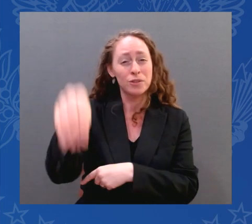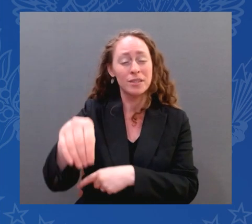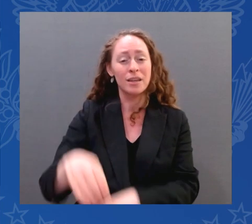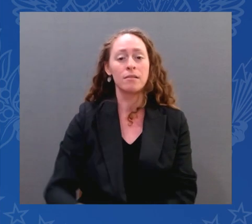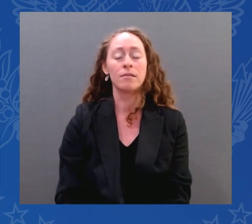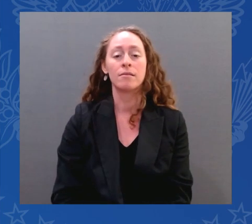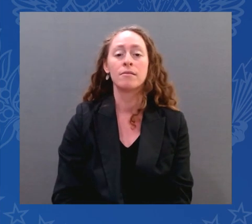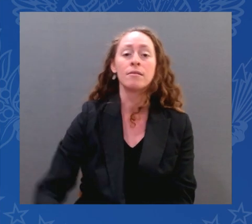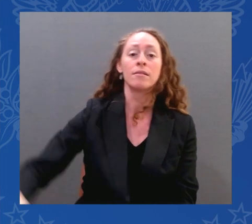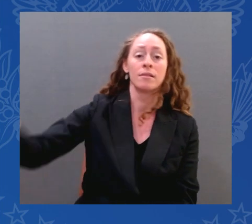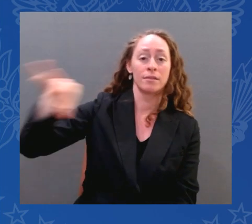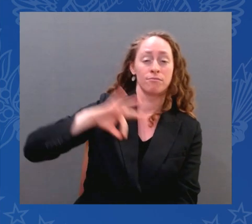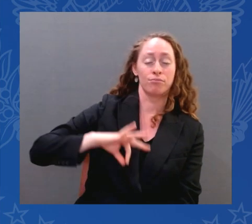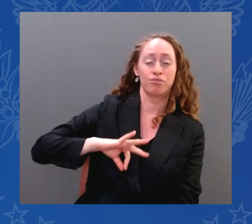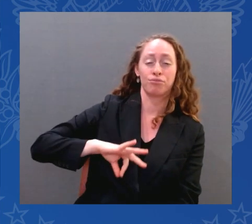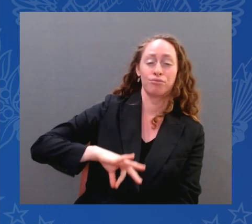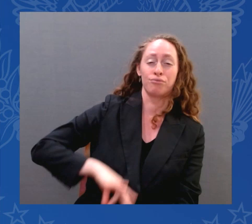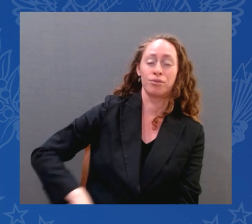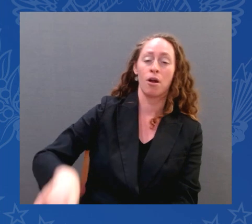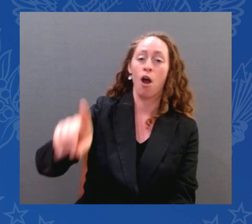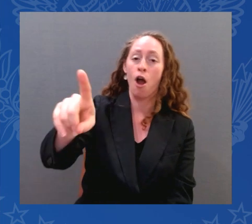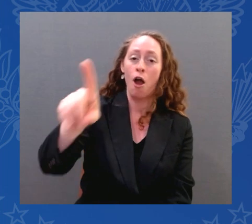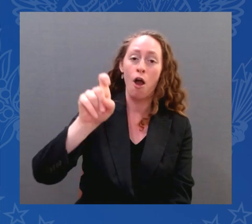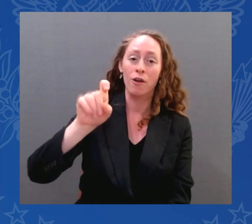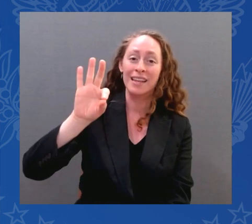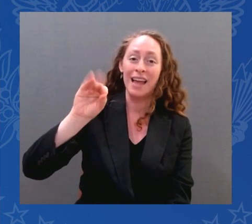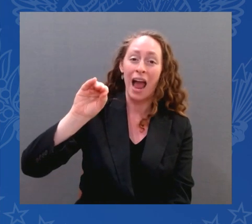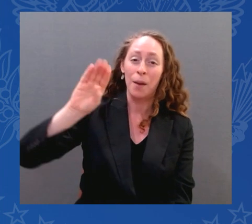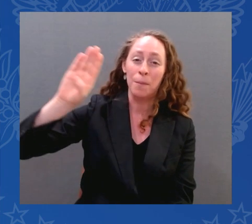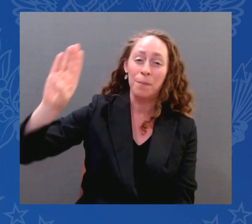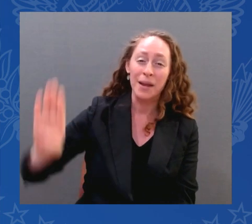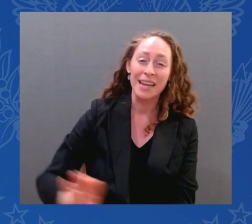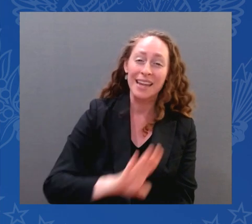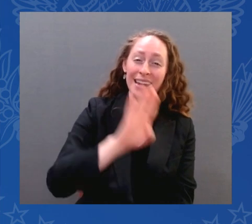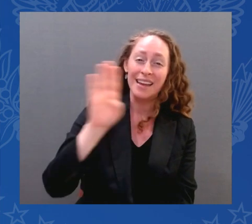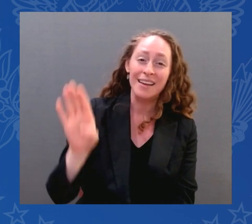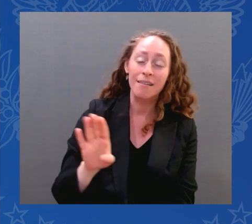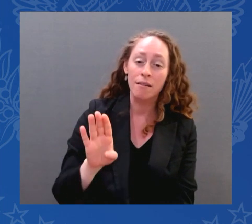seven times higher than the year before. Seven times higher than the year before.